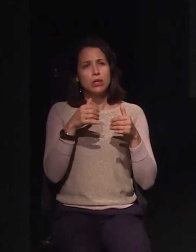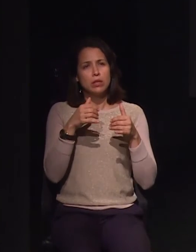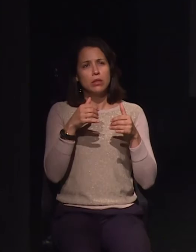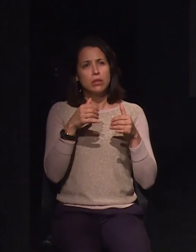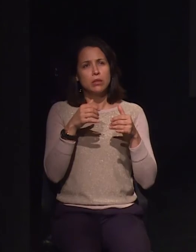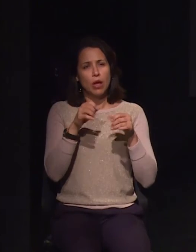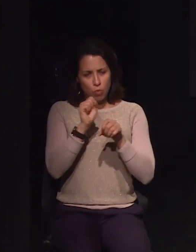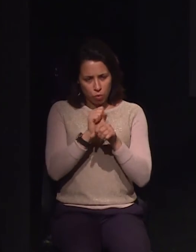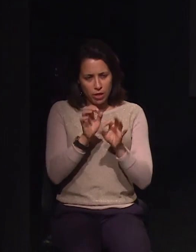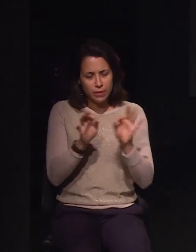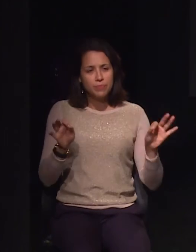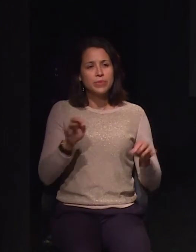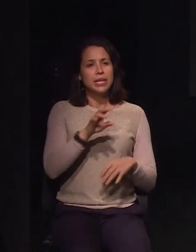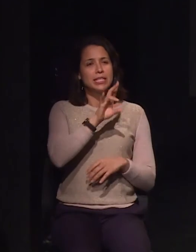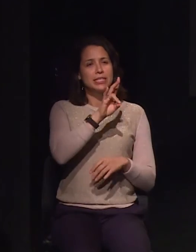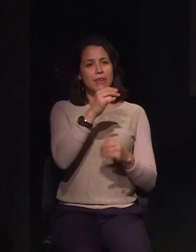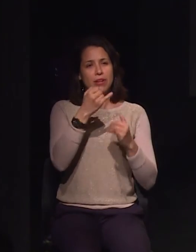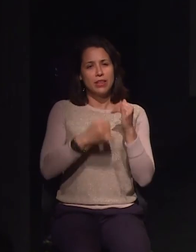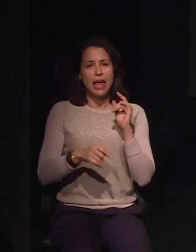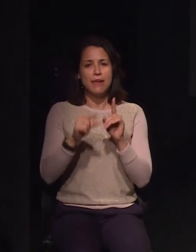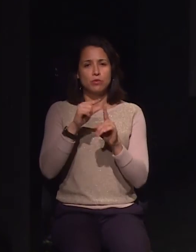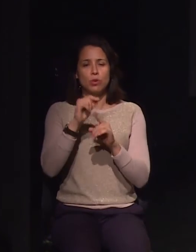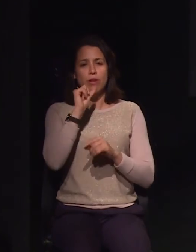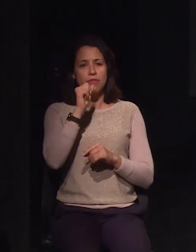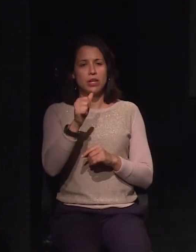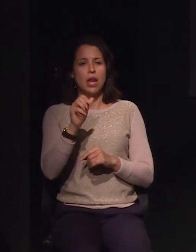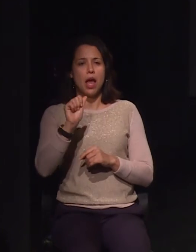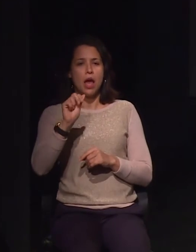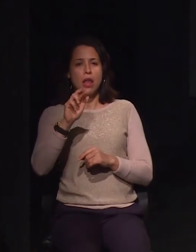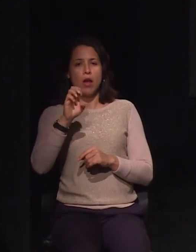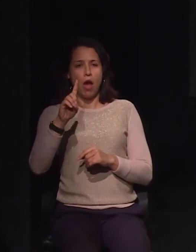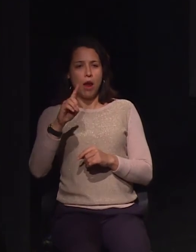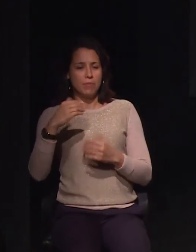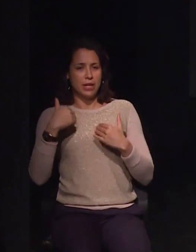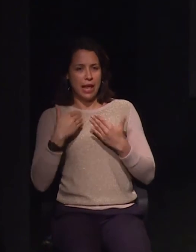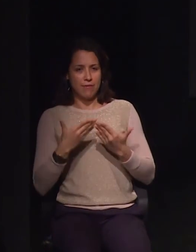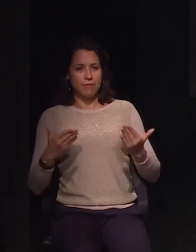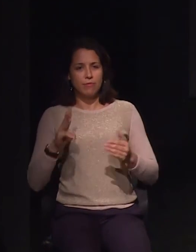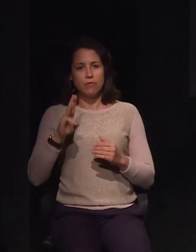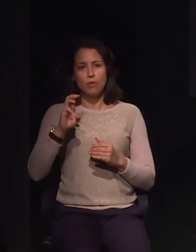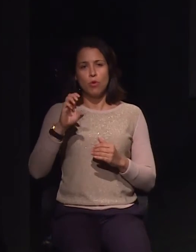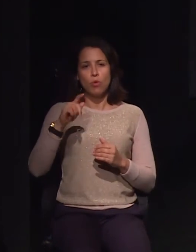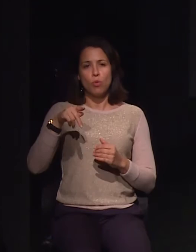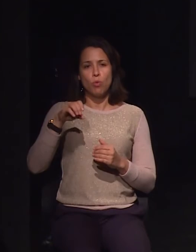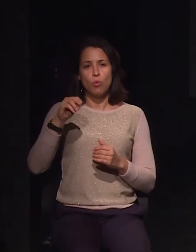And it essentially celebrates the lives of seven African American men who lost their